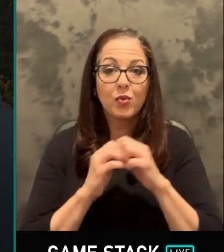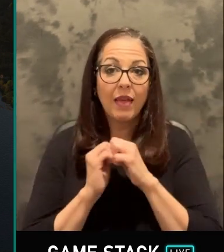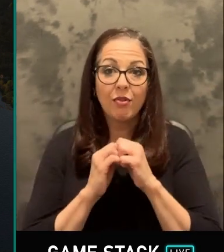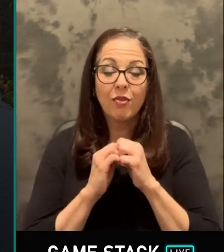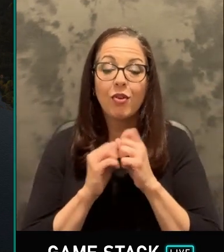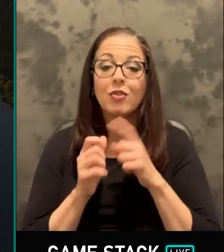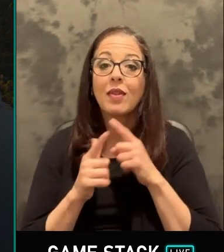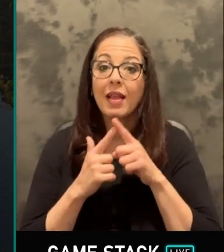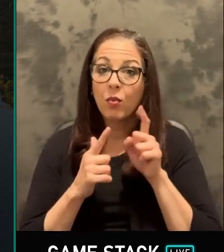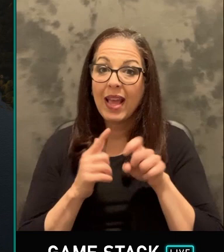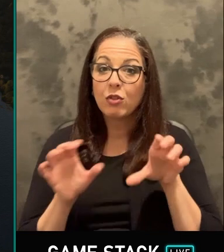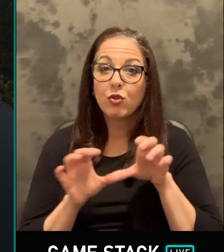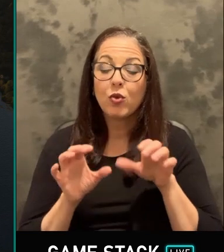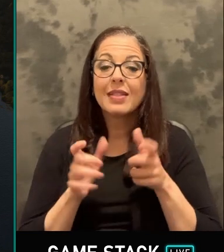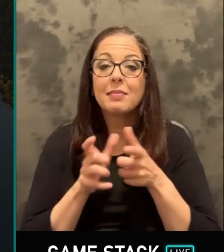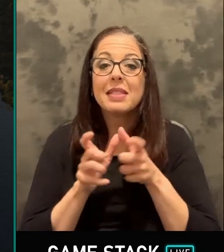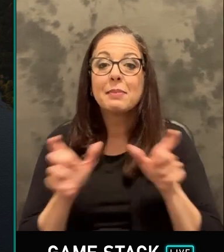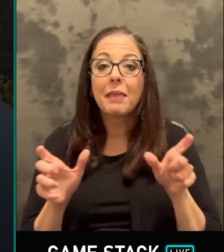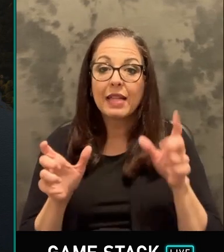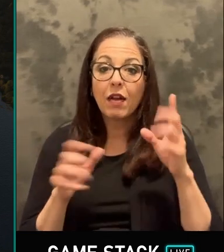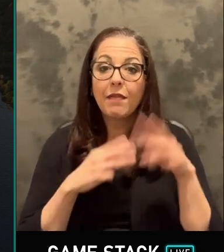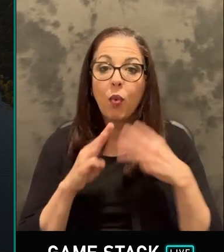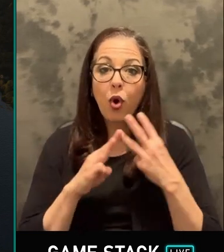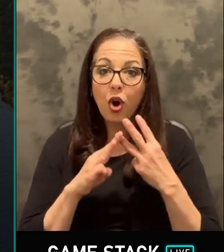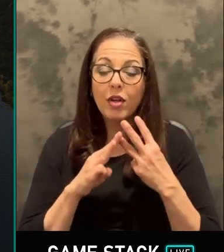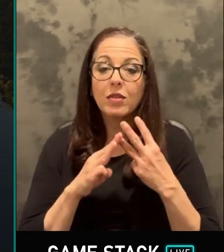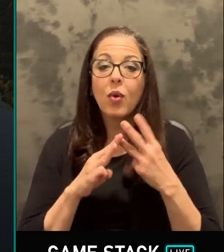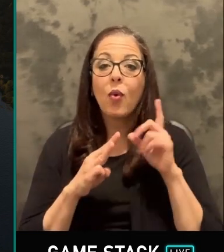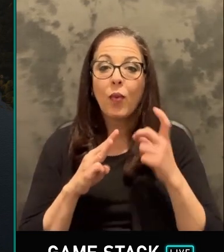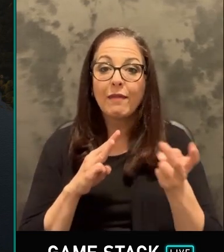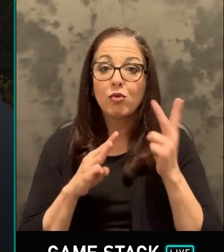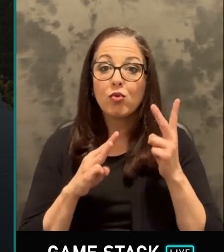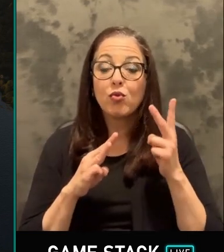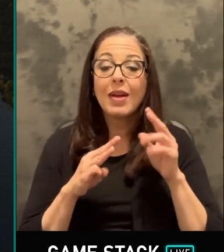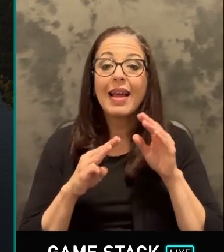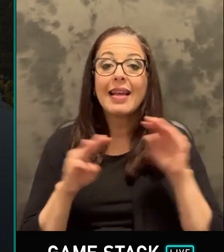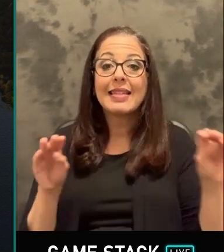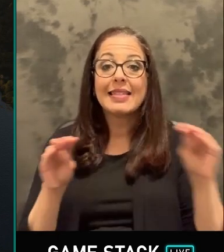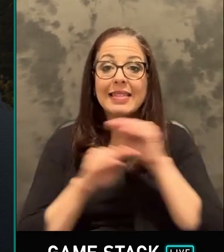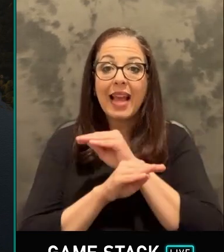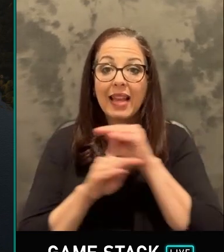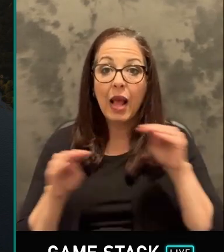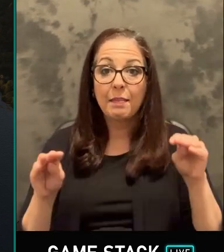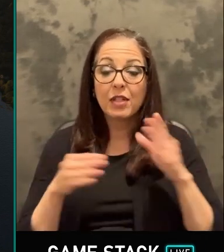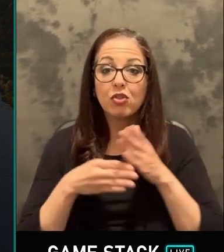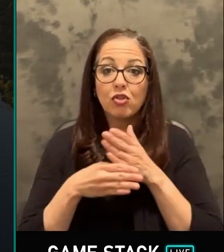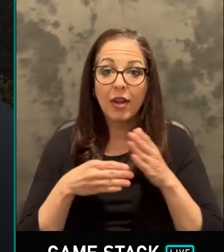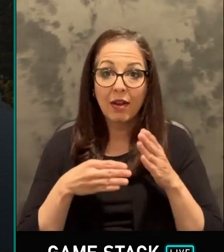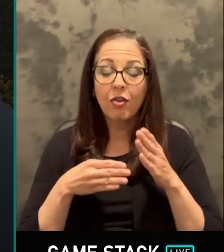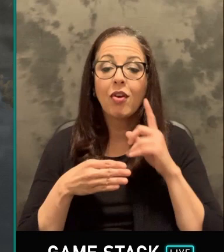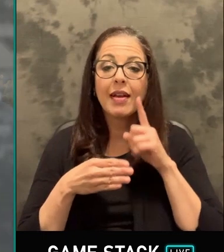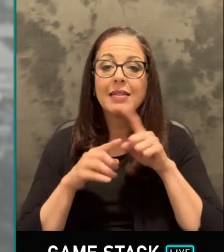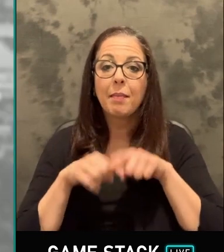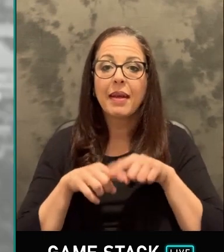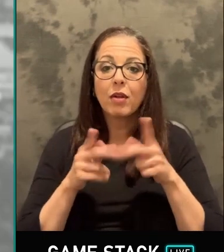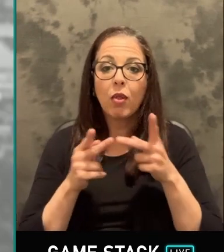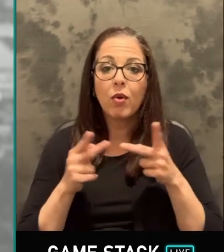so. we had to dynamically share the planet depending on the location of the user.